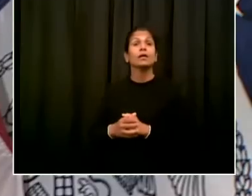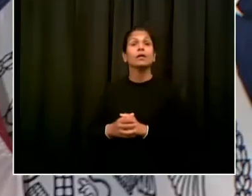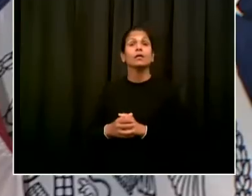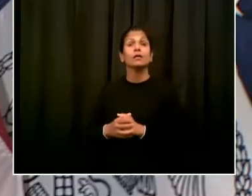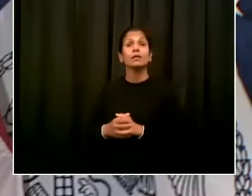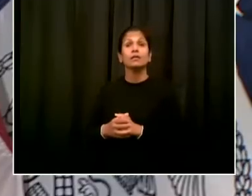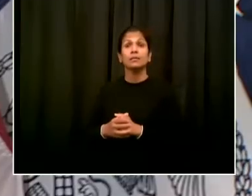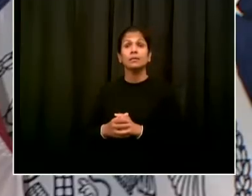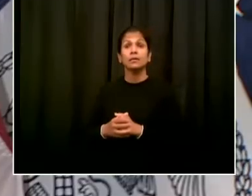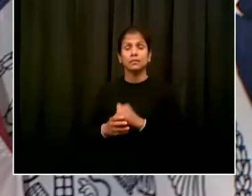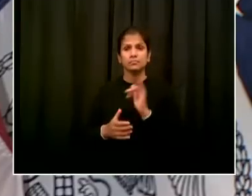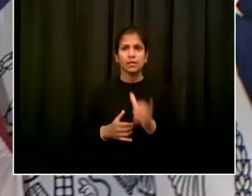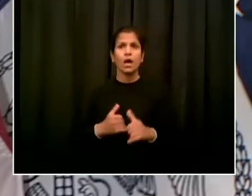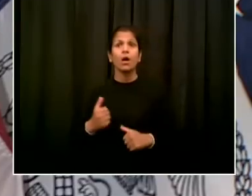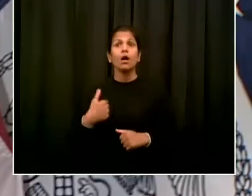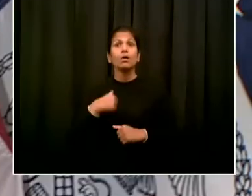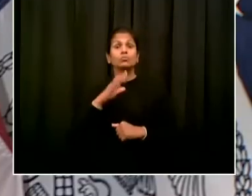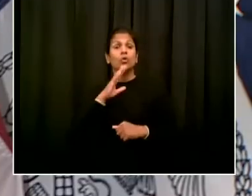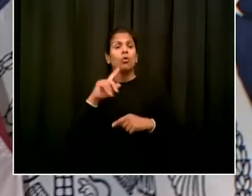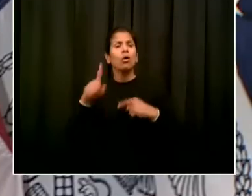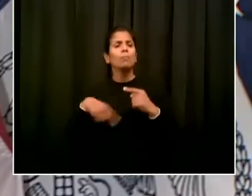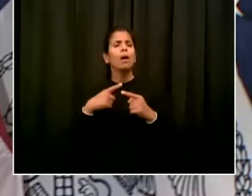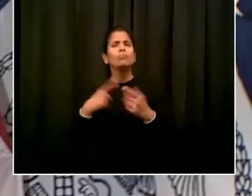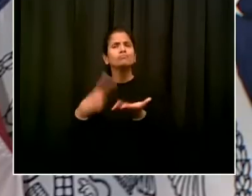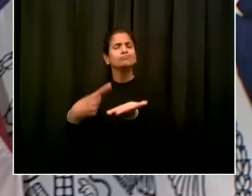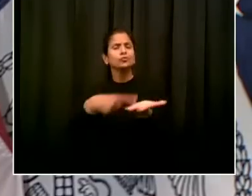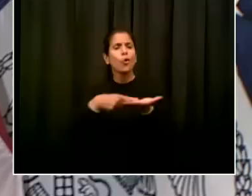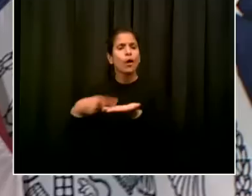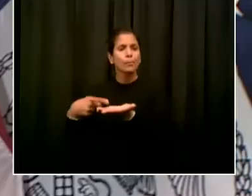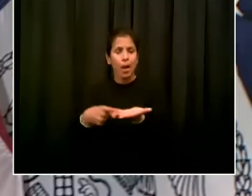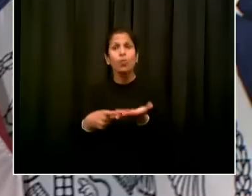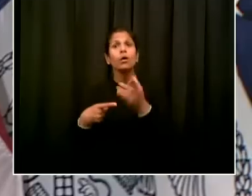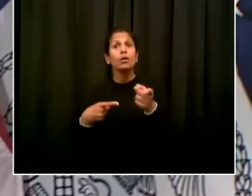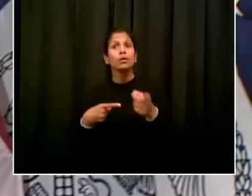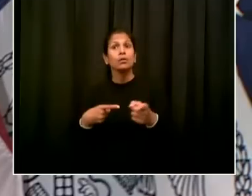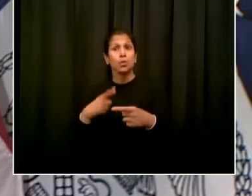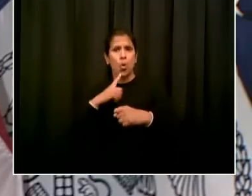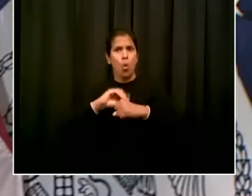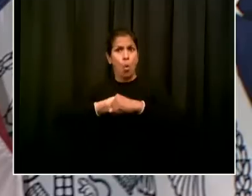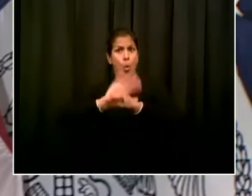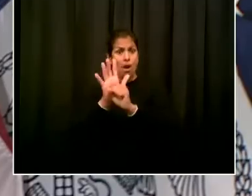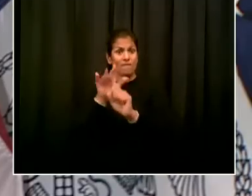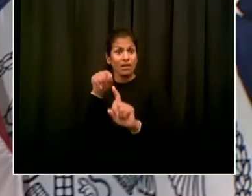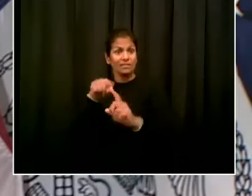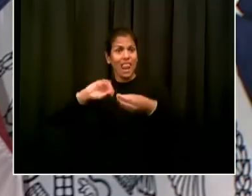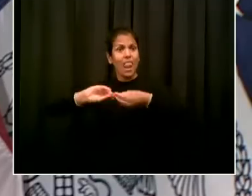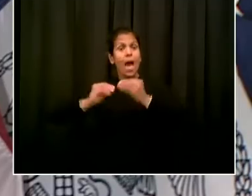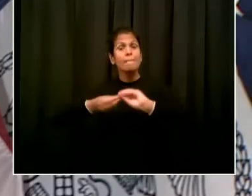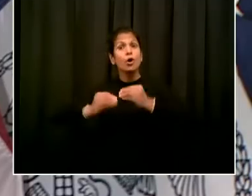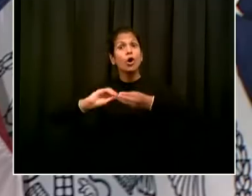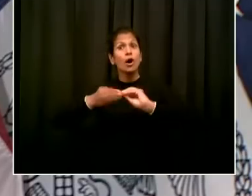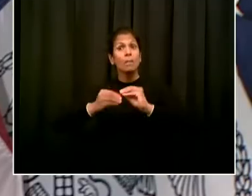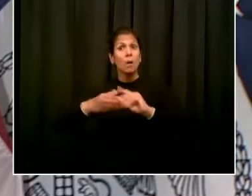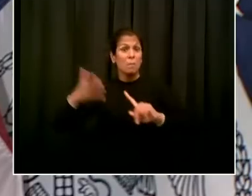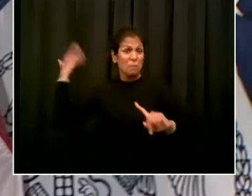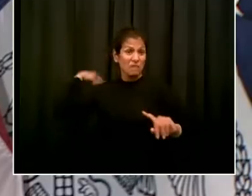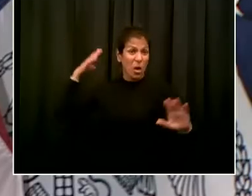WITH A NEED TO